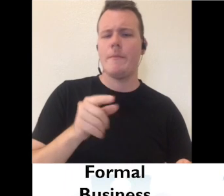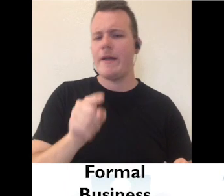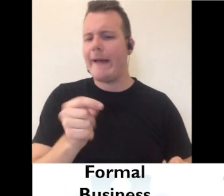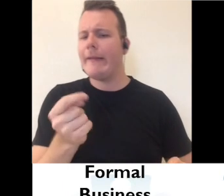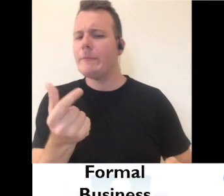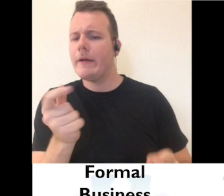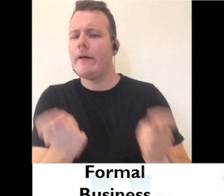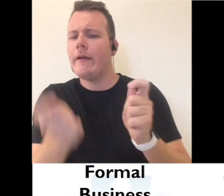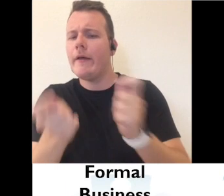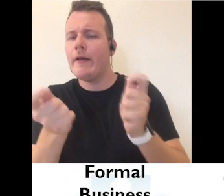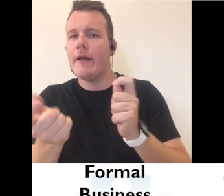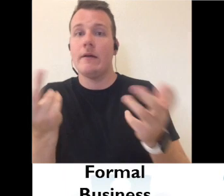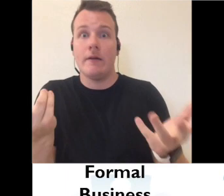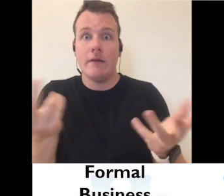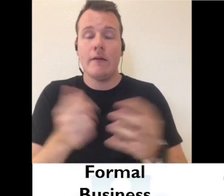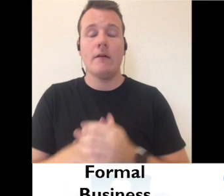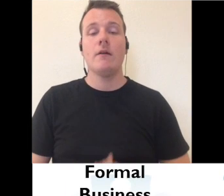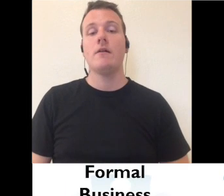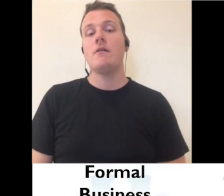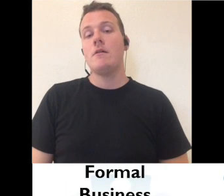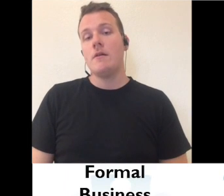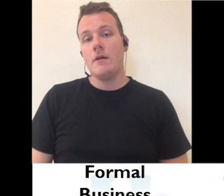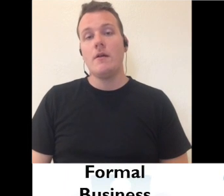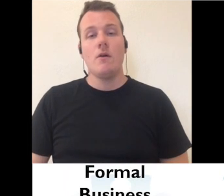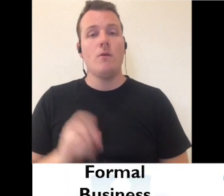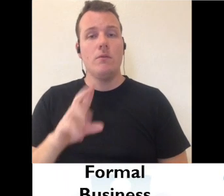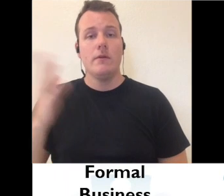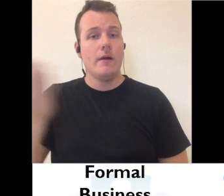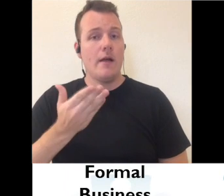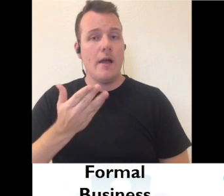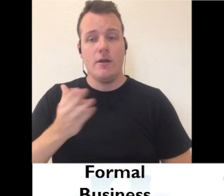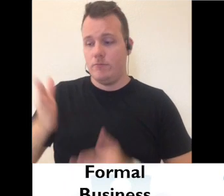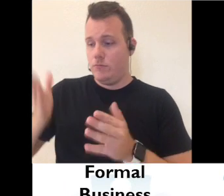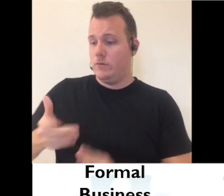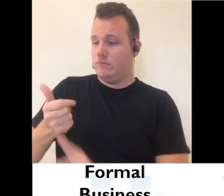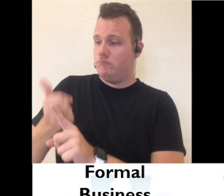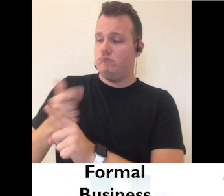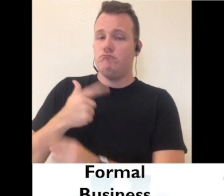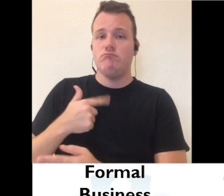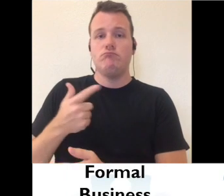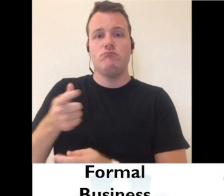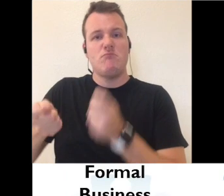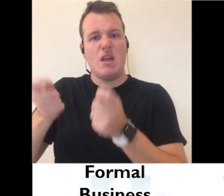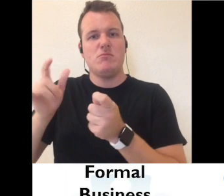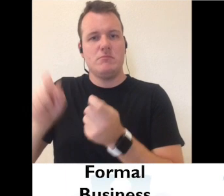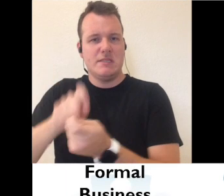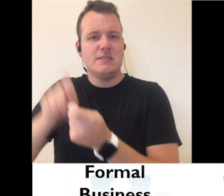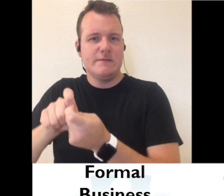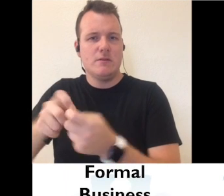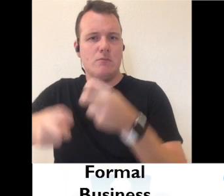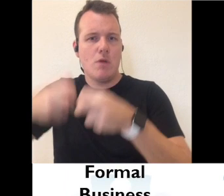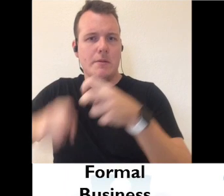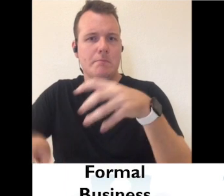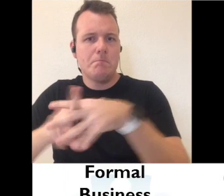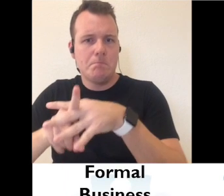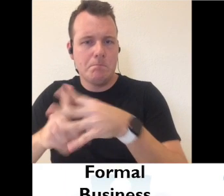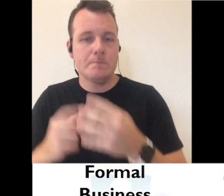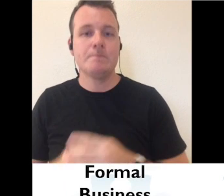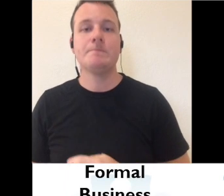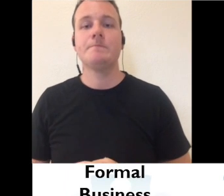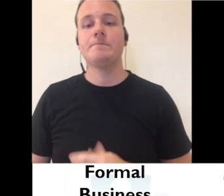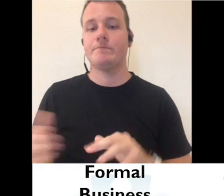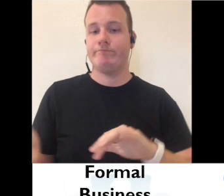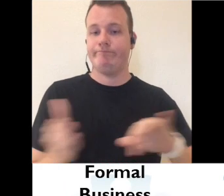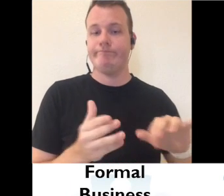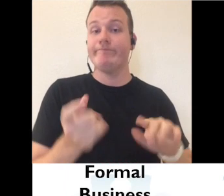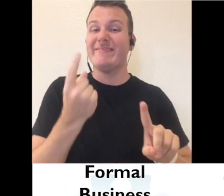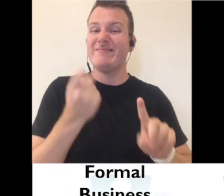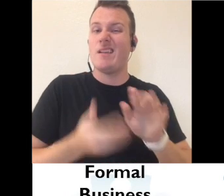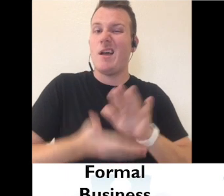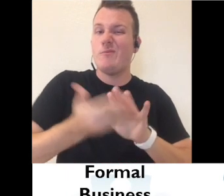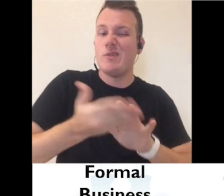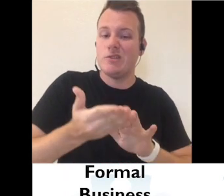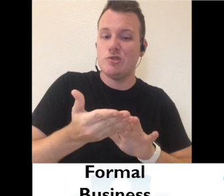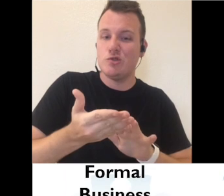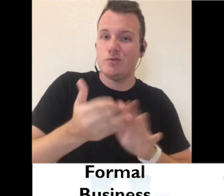handle this particular issue.' Now the operational plan is is is what